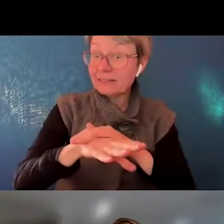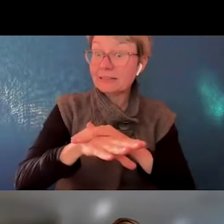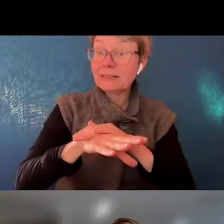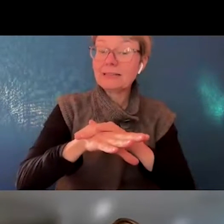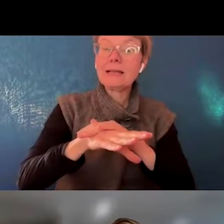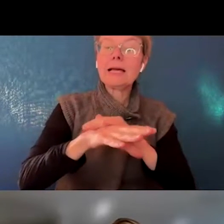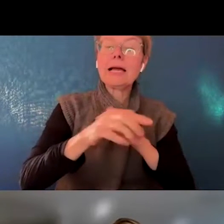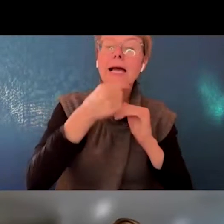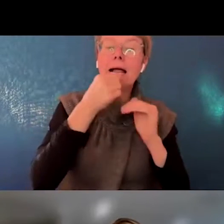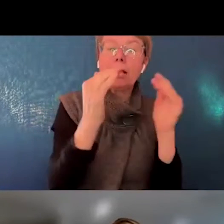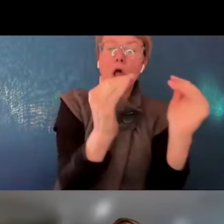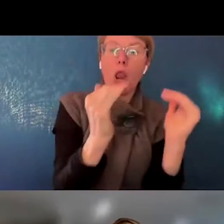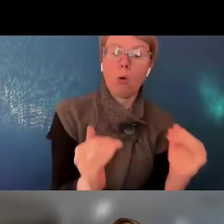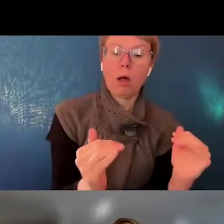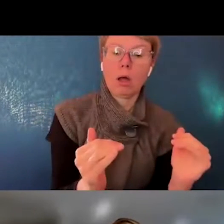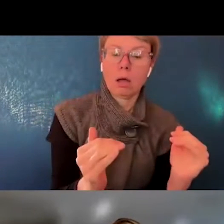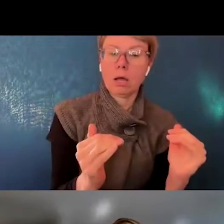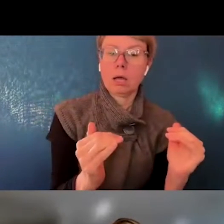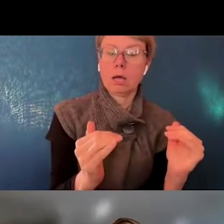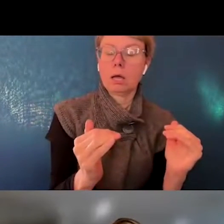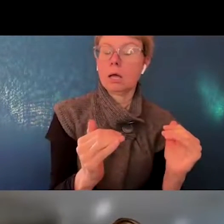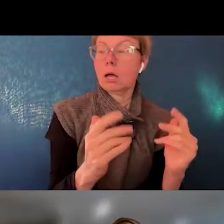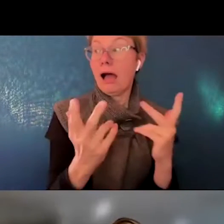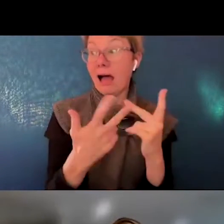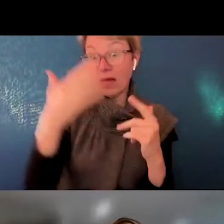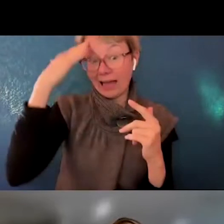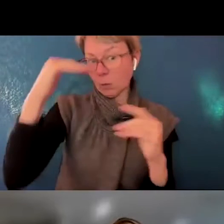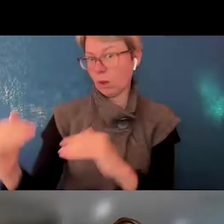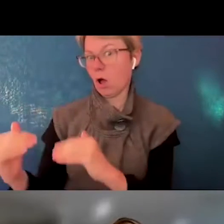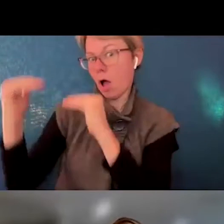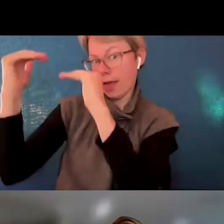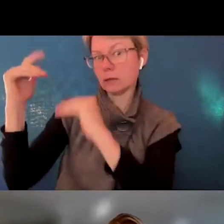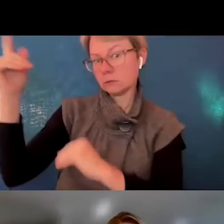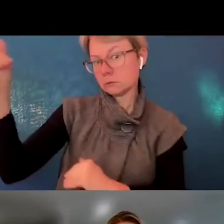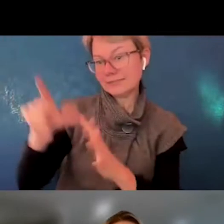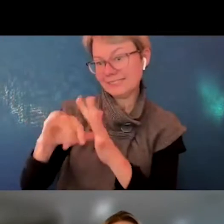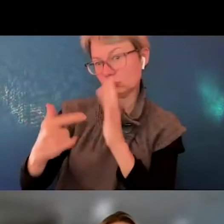the children's Court whereas compared with adults they get dealt with in the district court and the